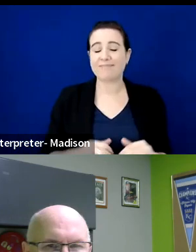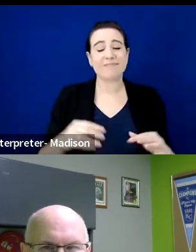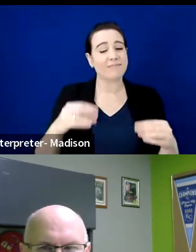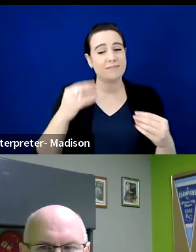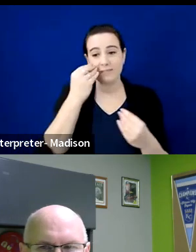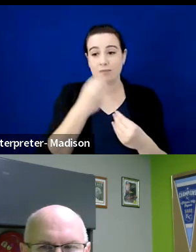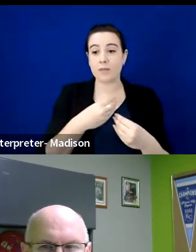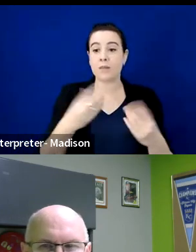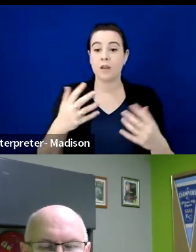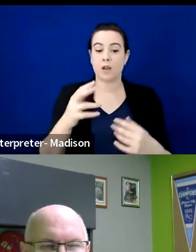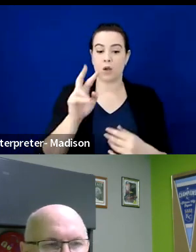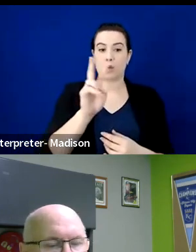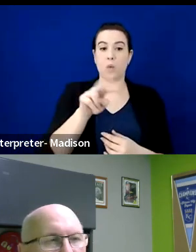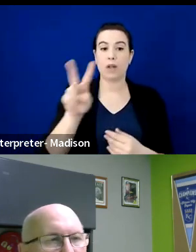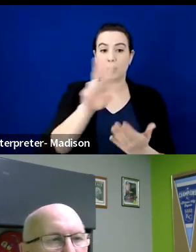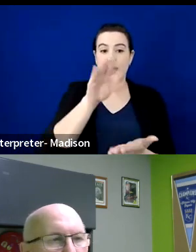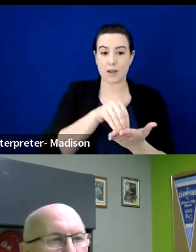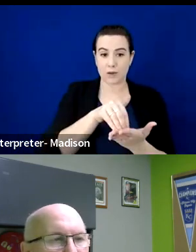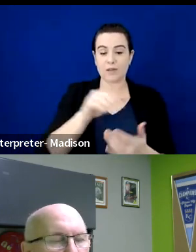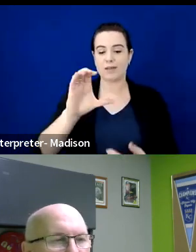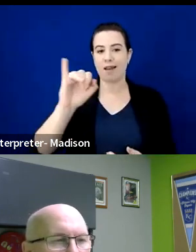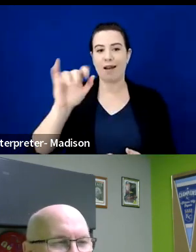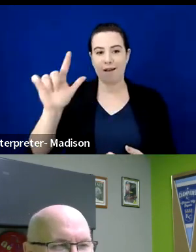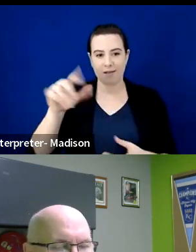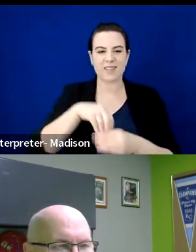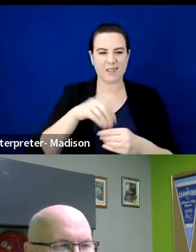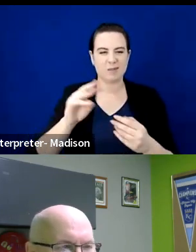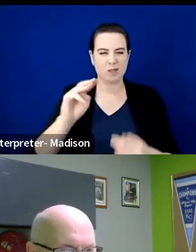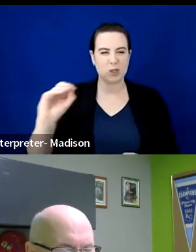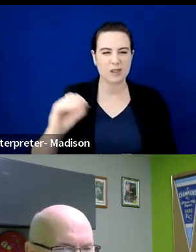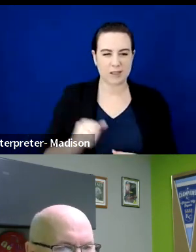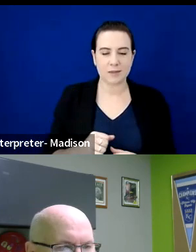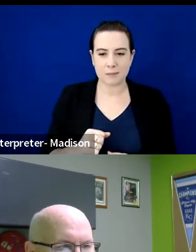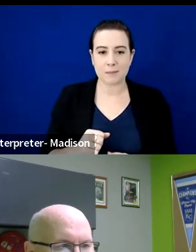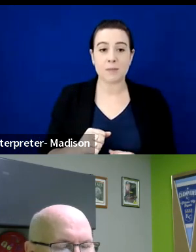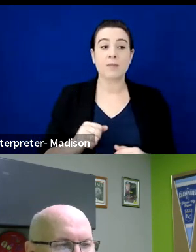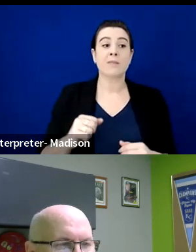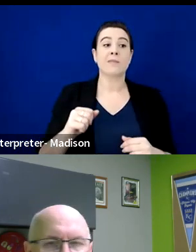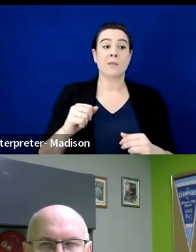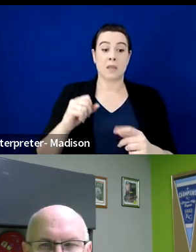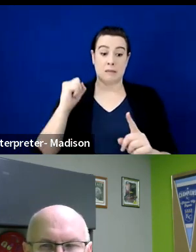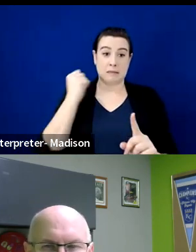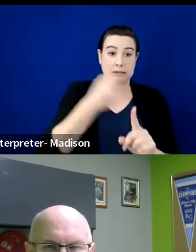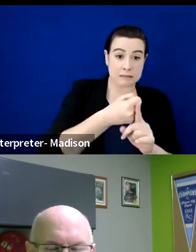Population is about 102,000 now.